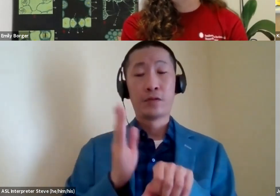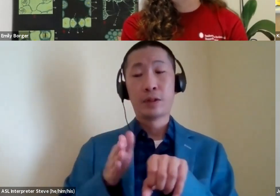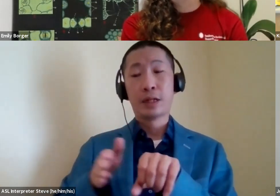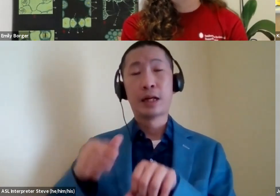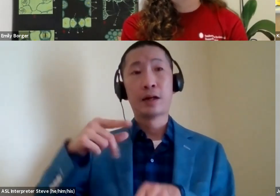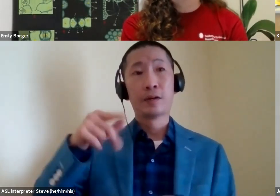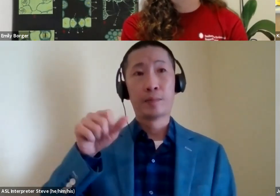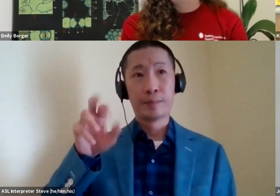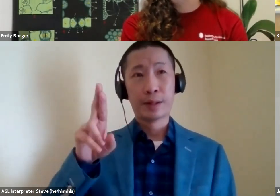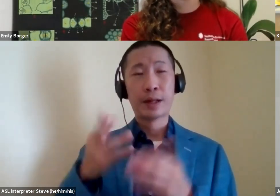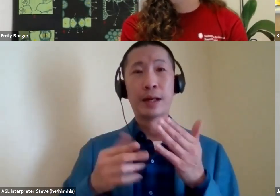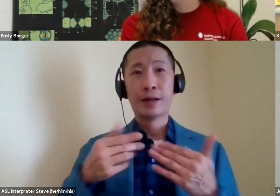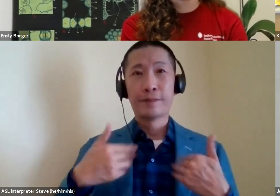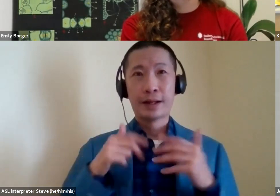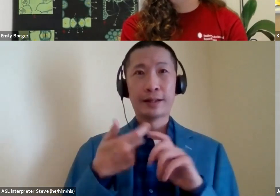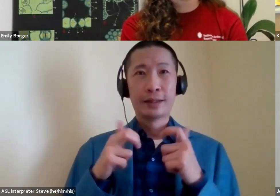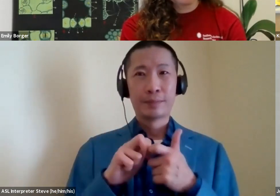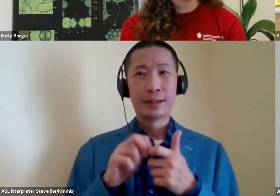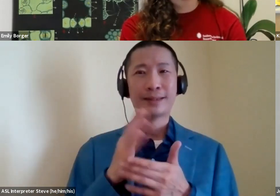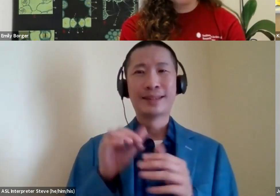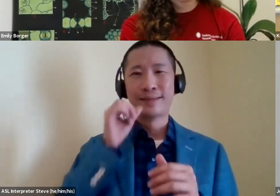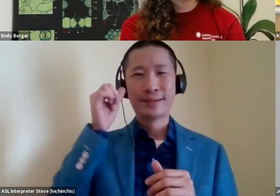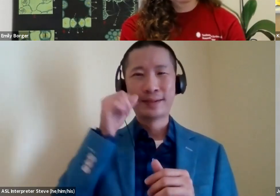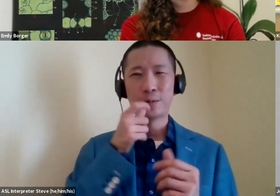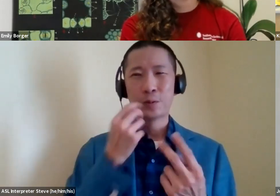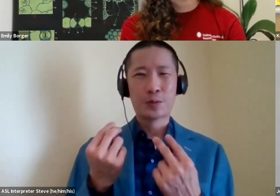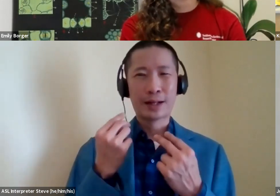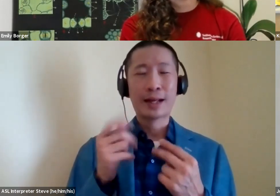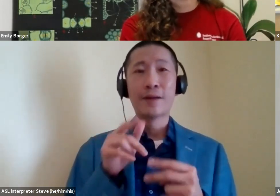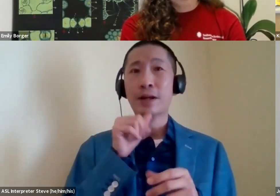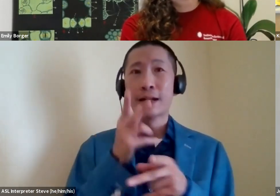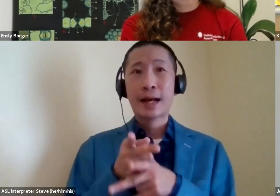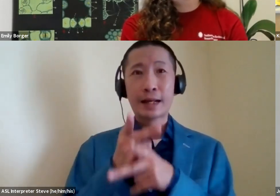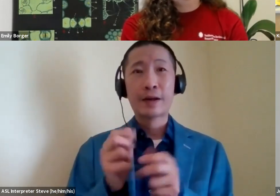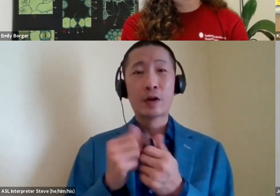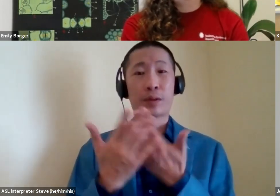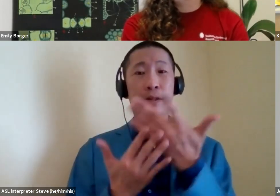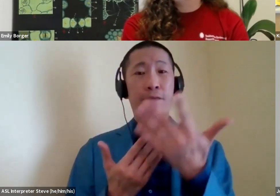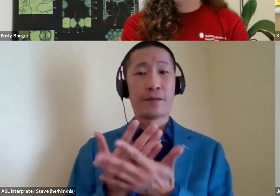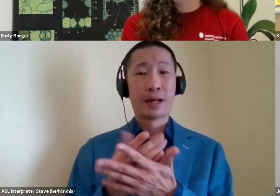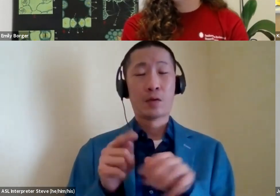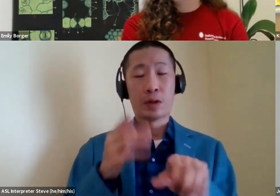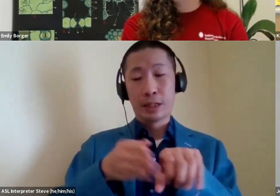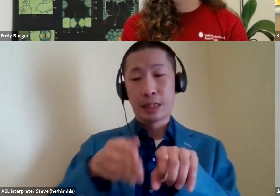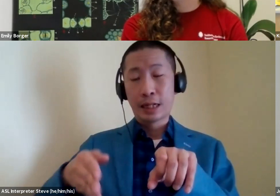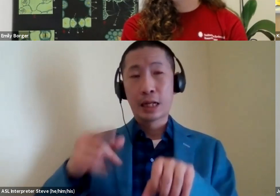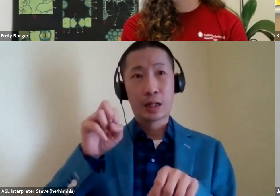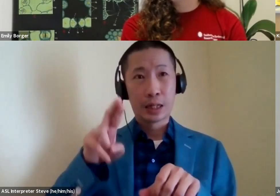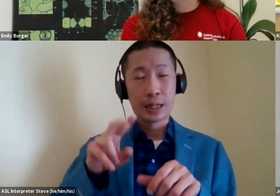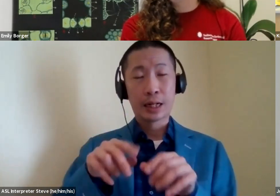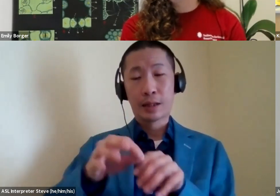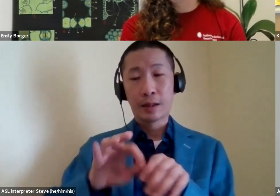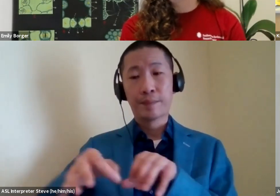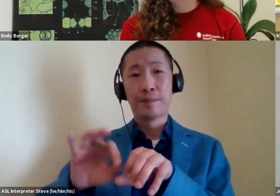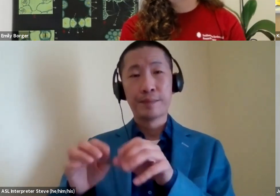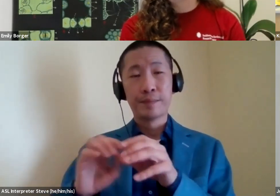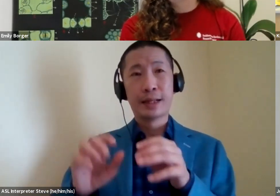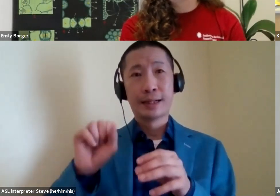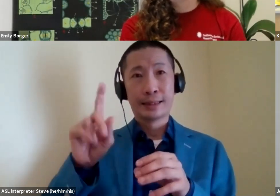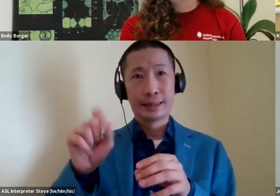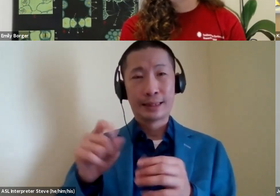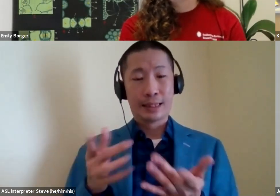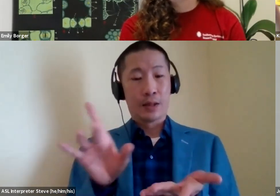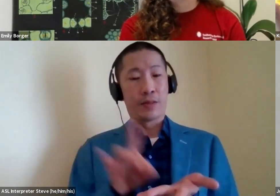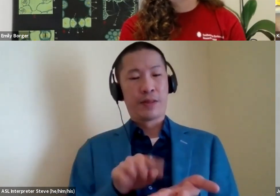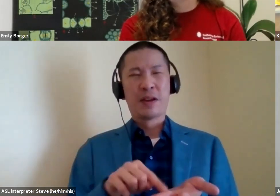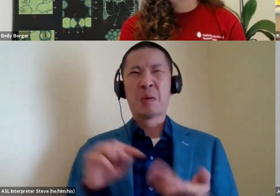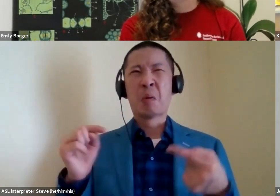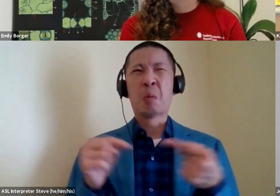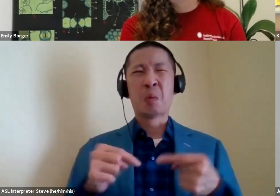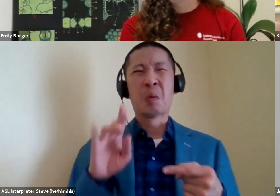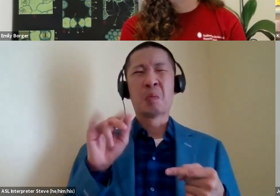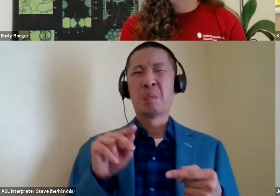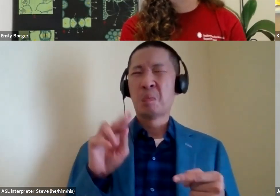Kim Komatsu (she/her): And you might have had this problem, some of the adults that are watching if you're not careful with your fingers when you're cutting up a pepper and peeling out the seeds, you can have hands that are burning for hours after you've cut your.